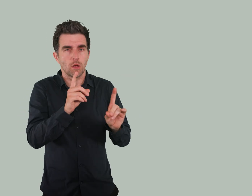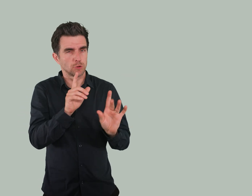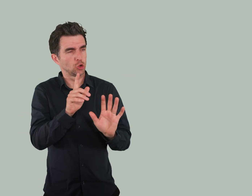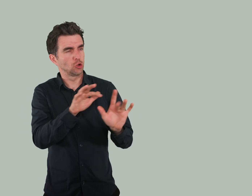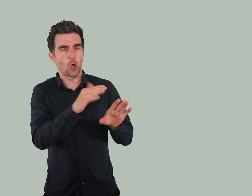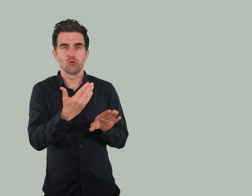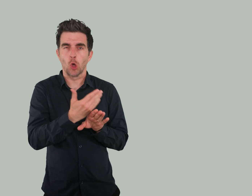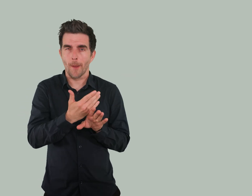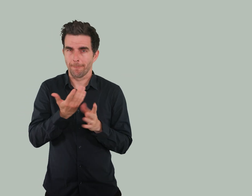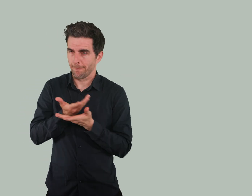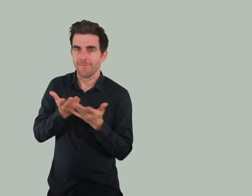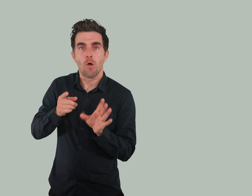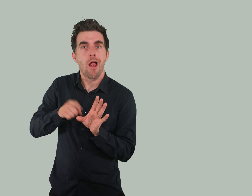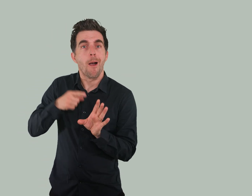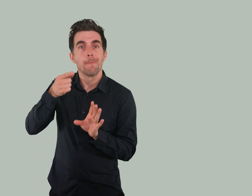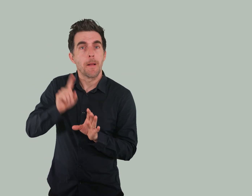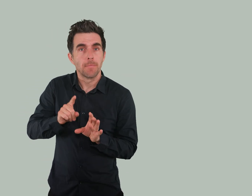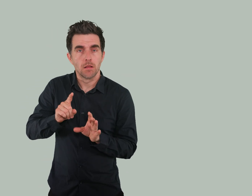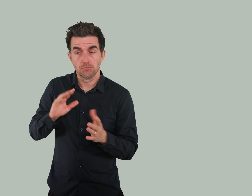have altered the kinds of jobs available to young people.